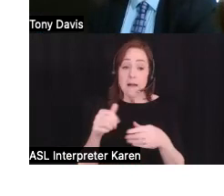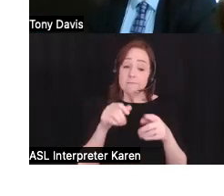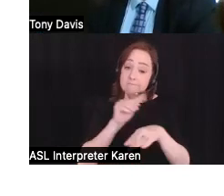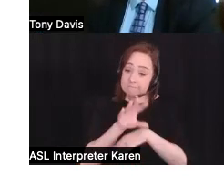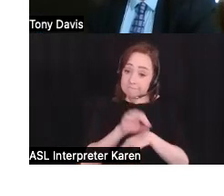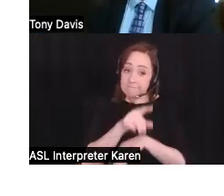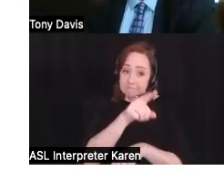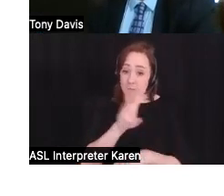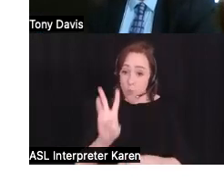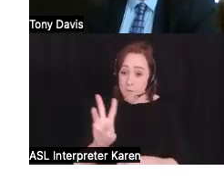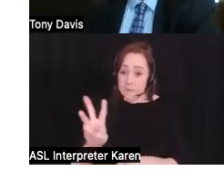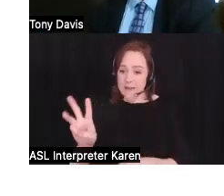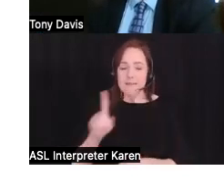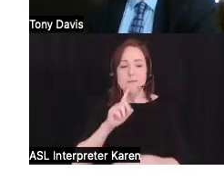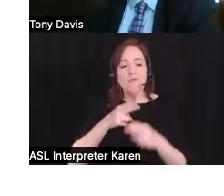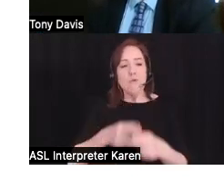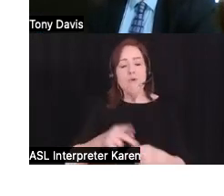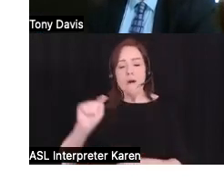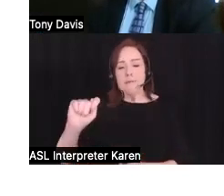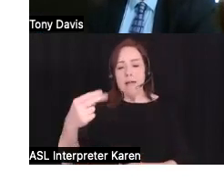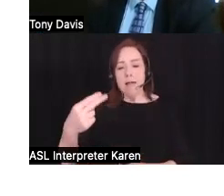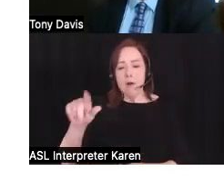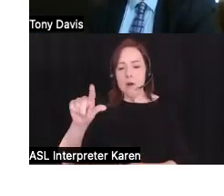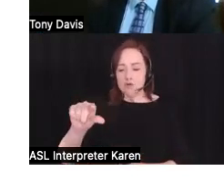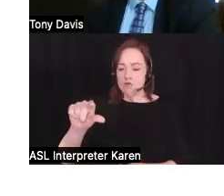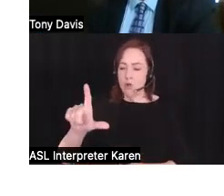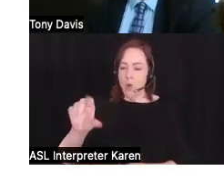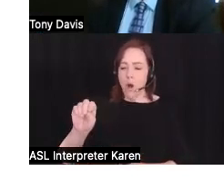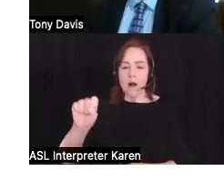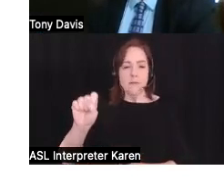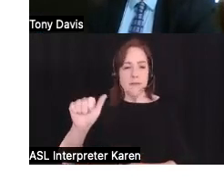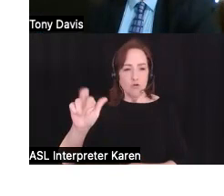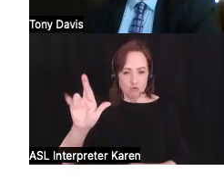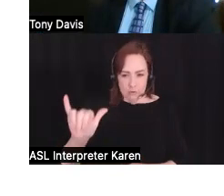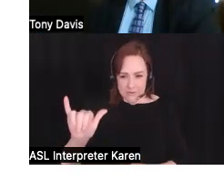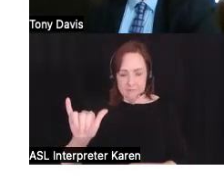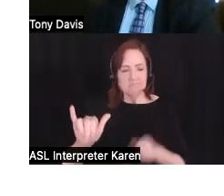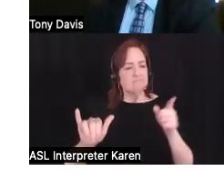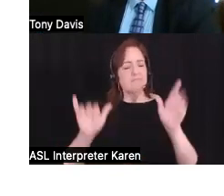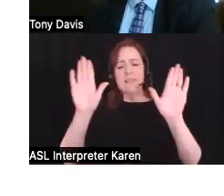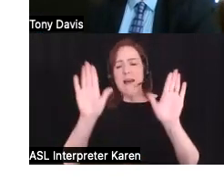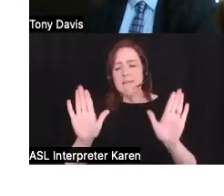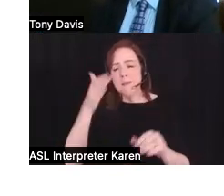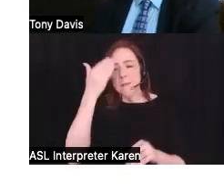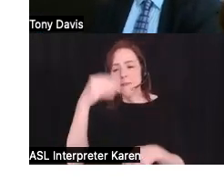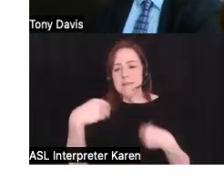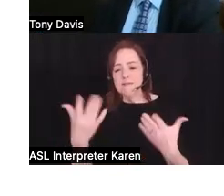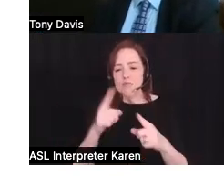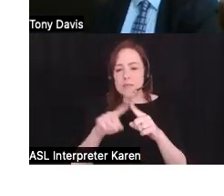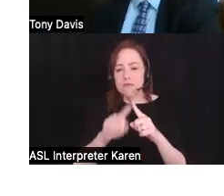glossary is excellent because it'll give you knowledge um actually definitions of all that